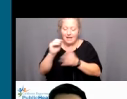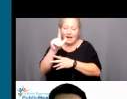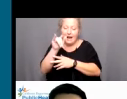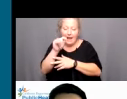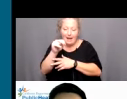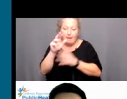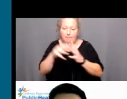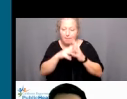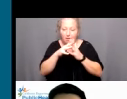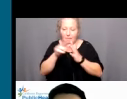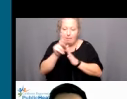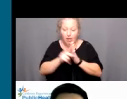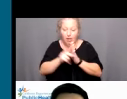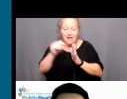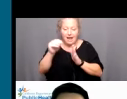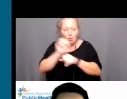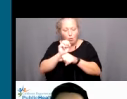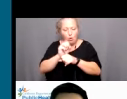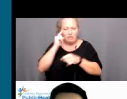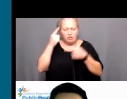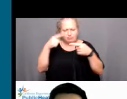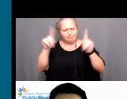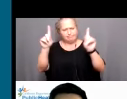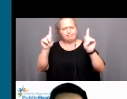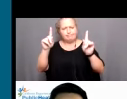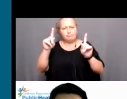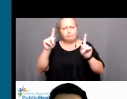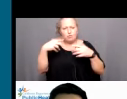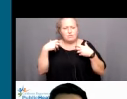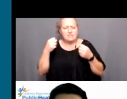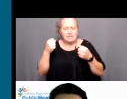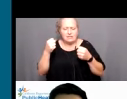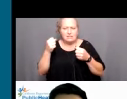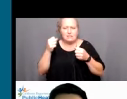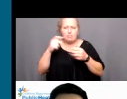and has been working with the achieving resilient community projects since spring of 2020.